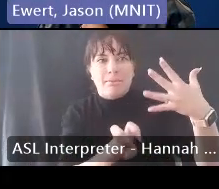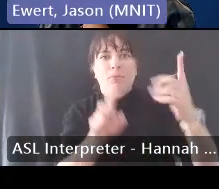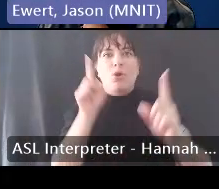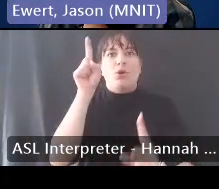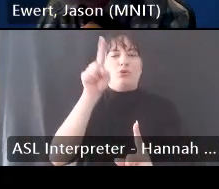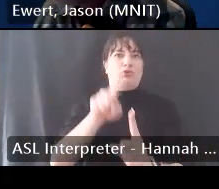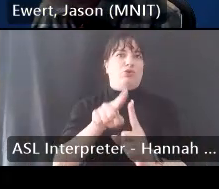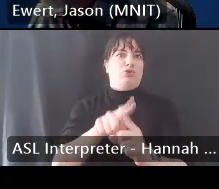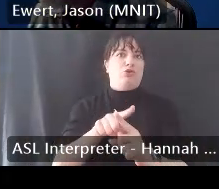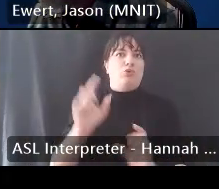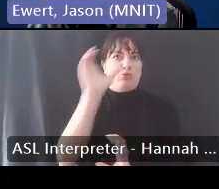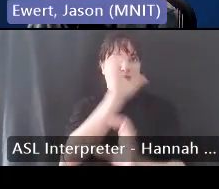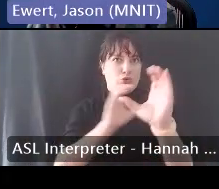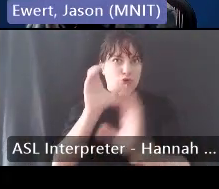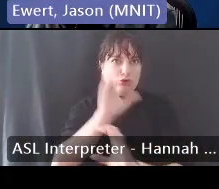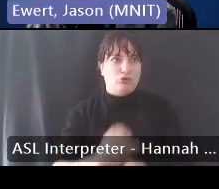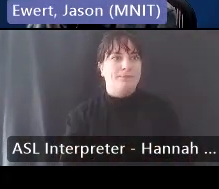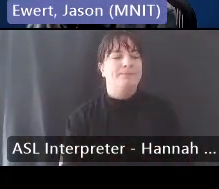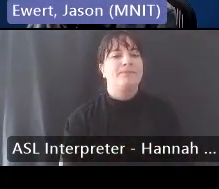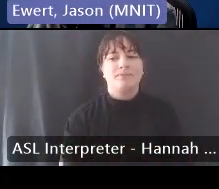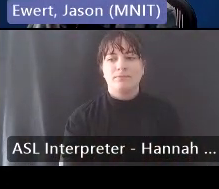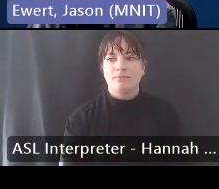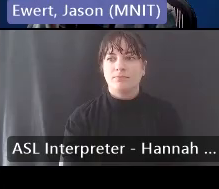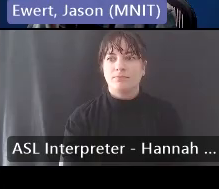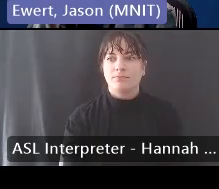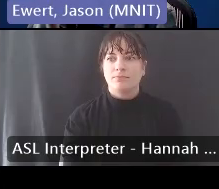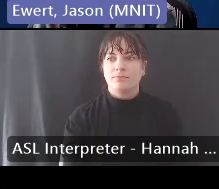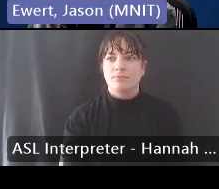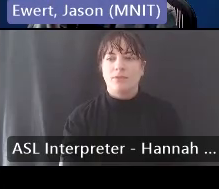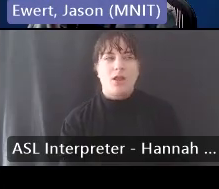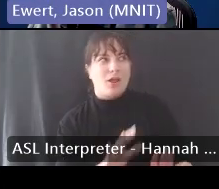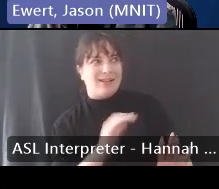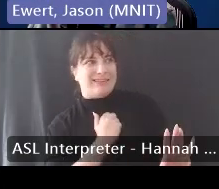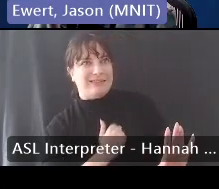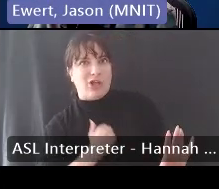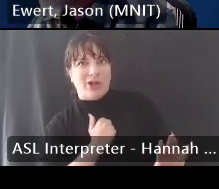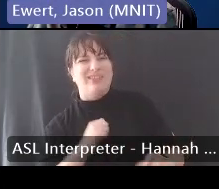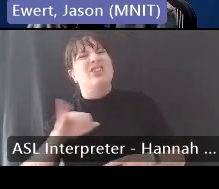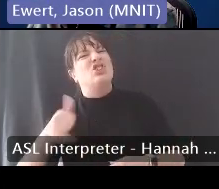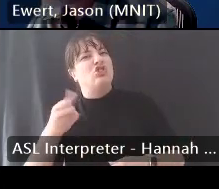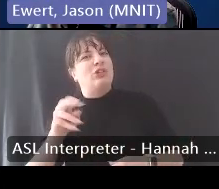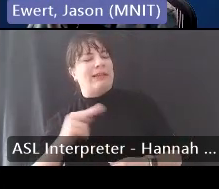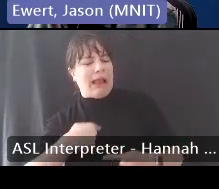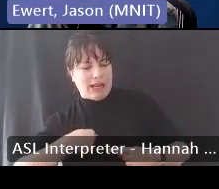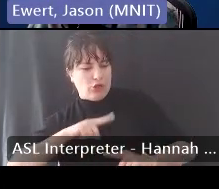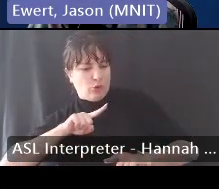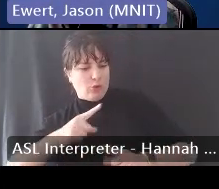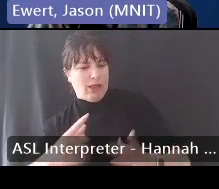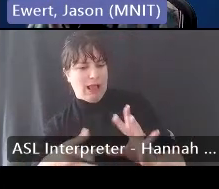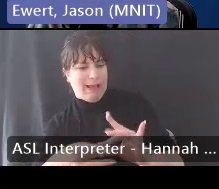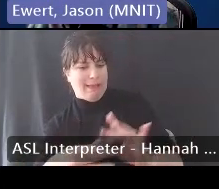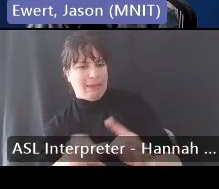Do you want me to use that? I have to respond to one comment really quick. OK. Let's see. It's in the chat.